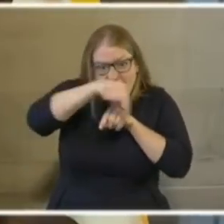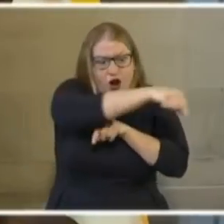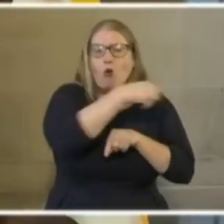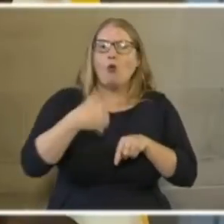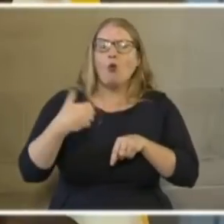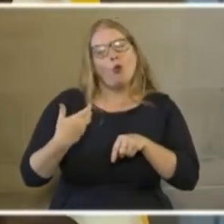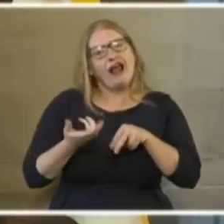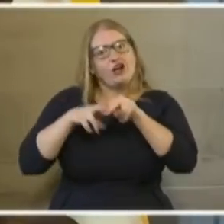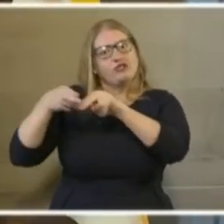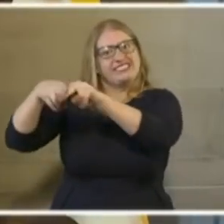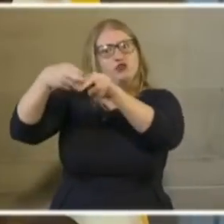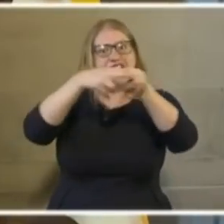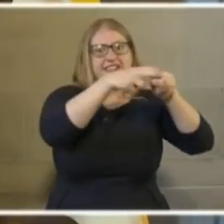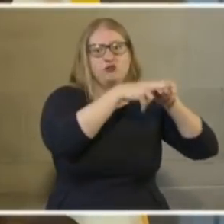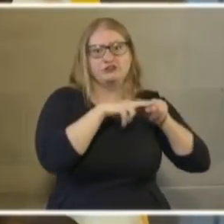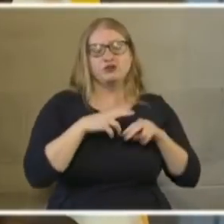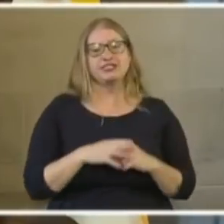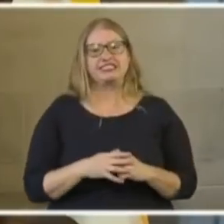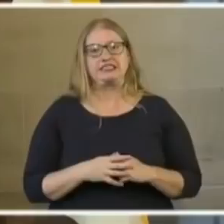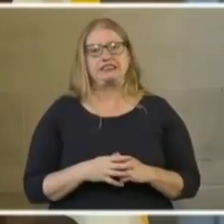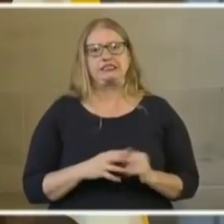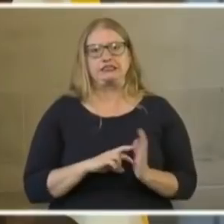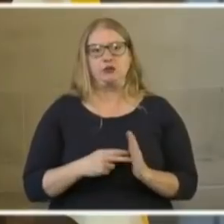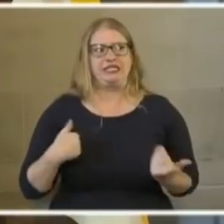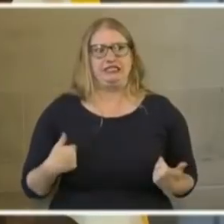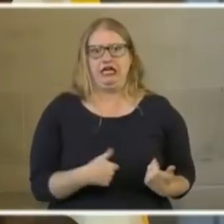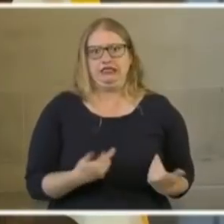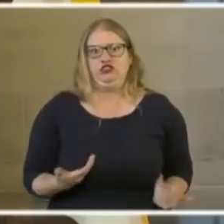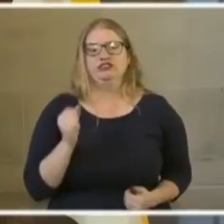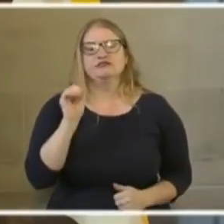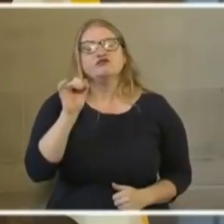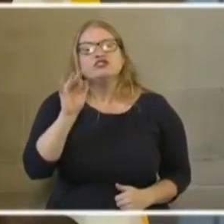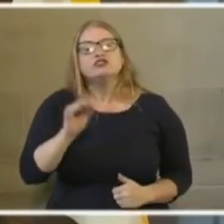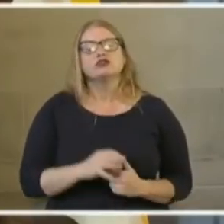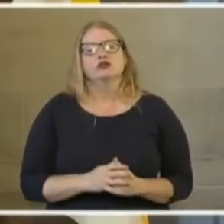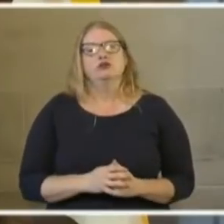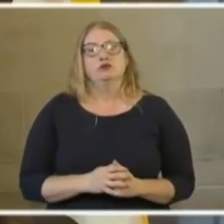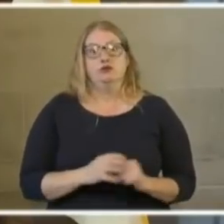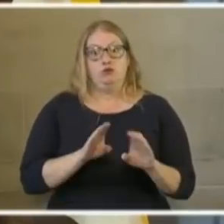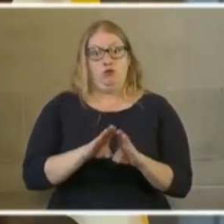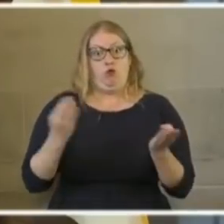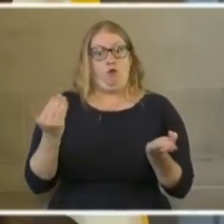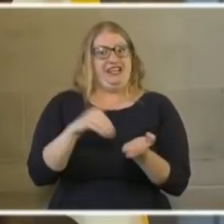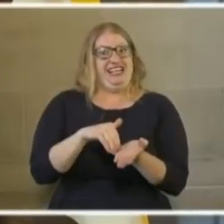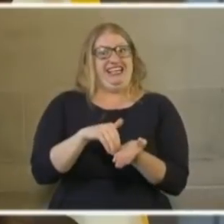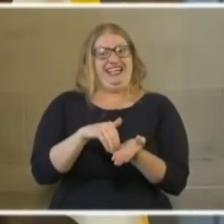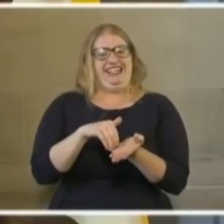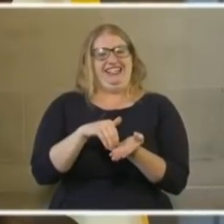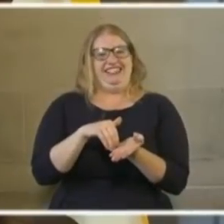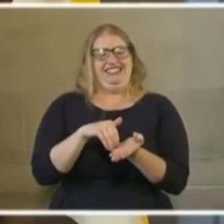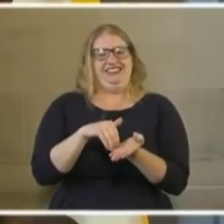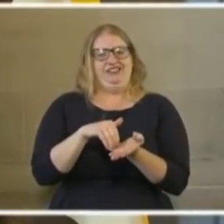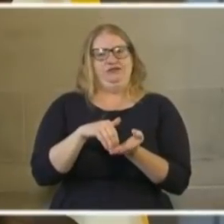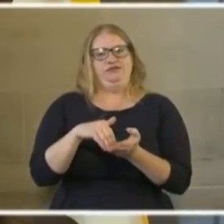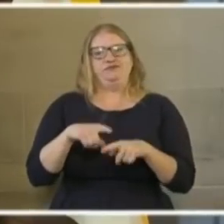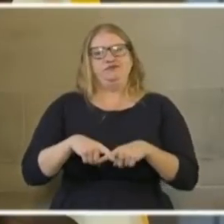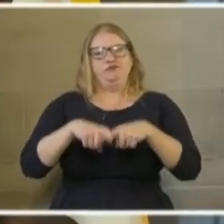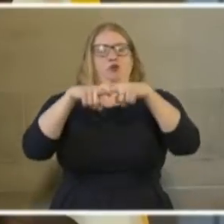THIS VIRUS DOES NOT KNOW COUNTY LINES. AND WE MUST RESPECT THAT IT IS INCREASING ACROSS THE BAY AREA.